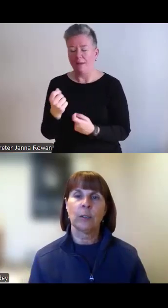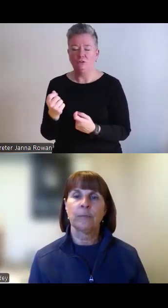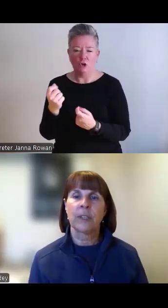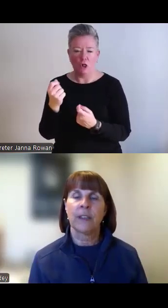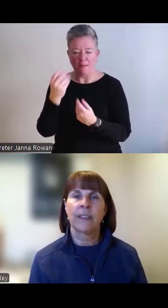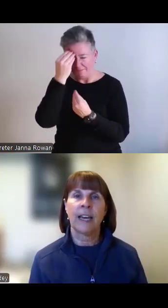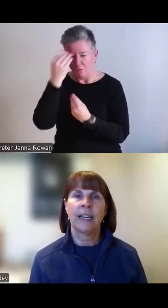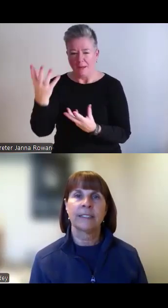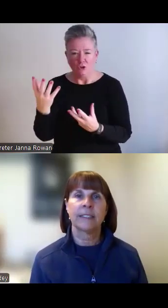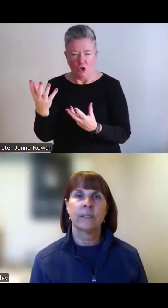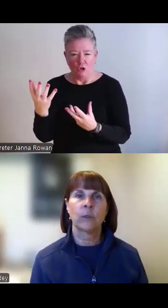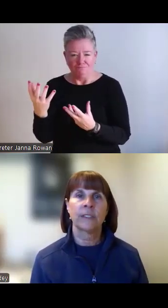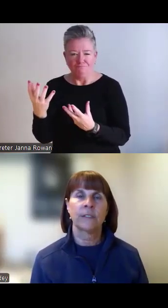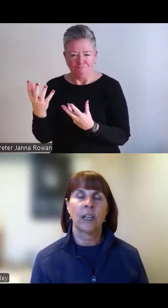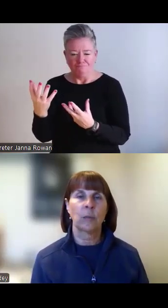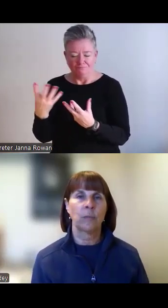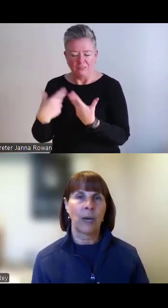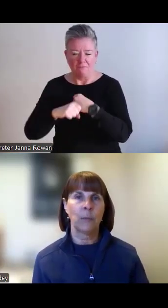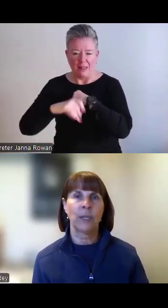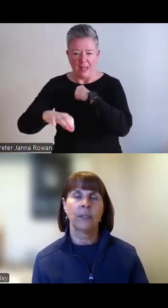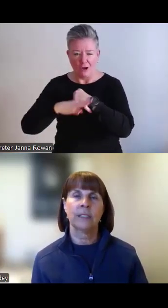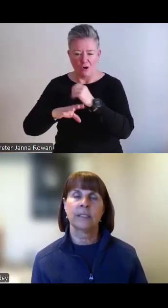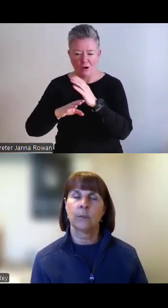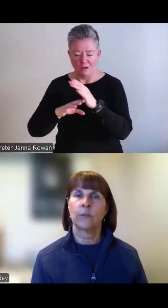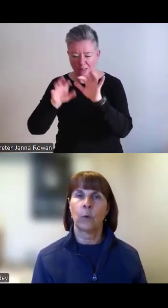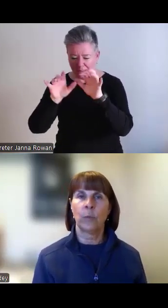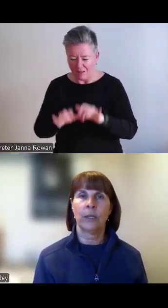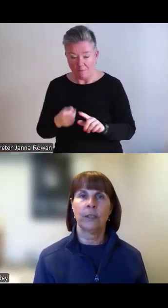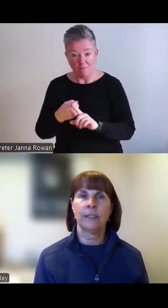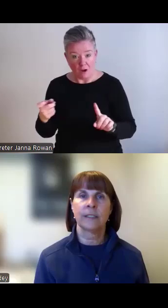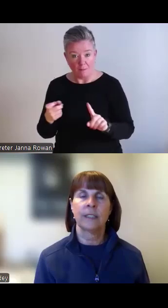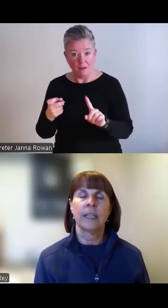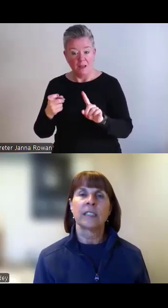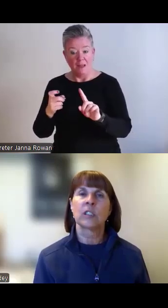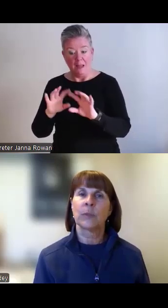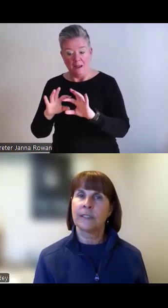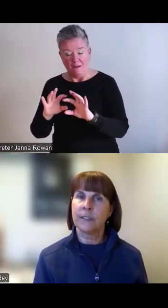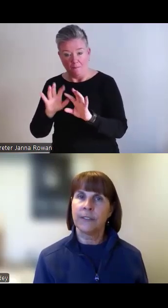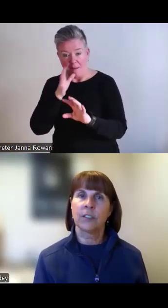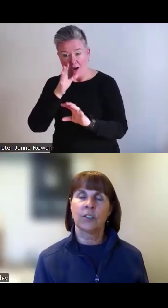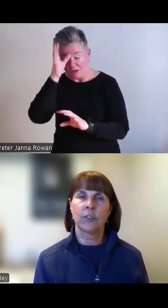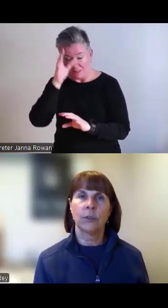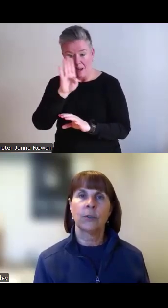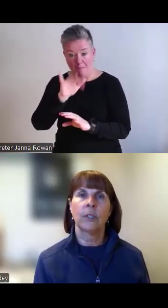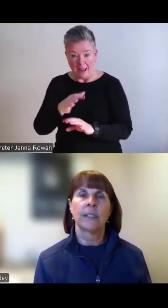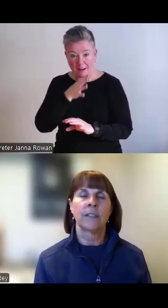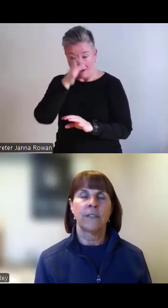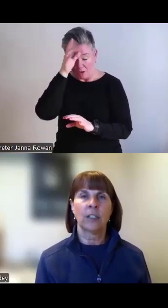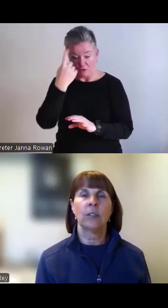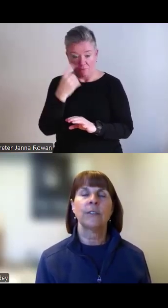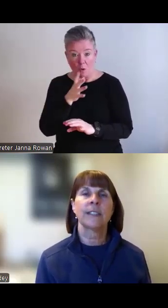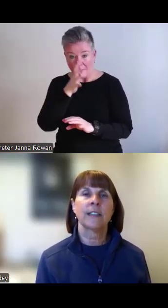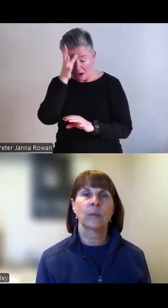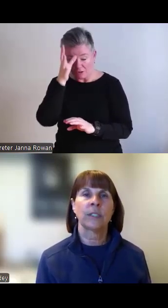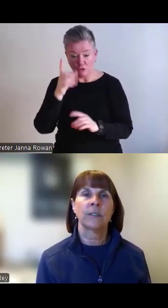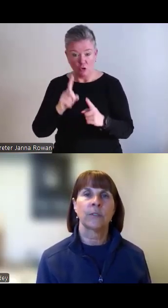flyer that was developed by parents, for parents, specific to the value of assessment